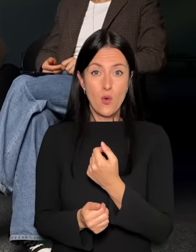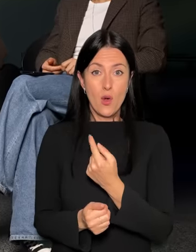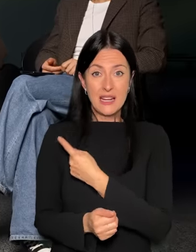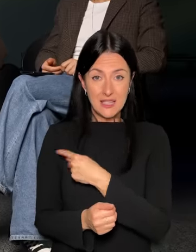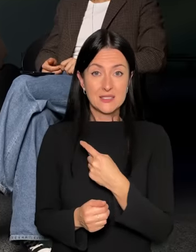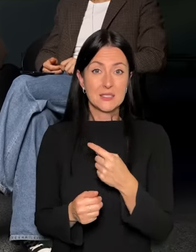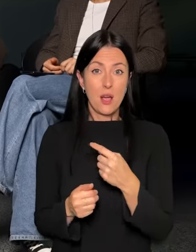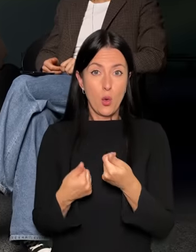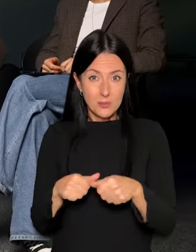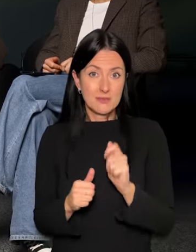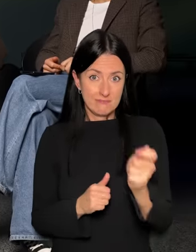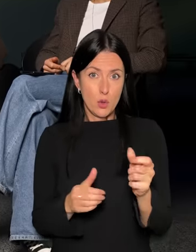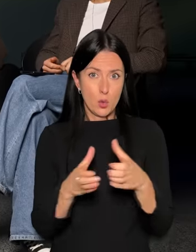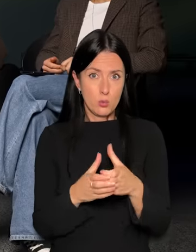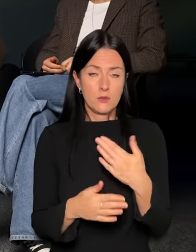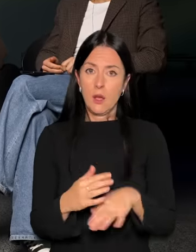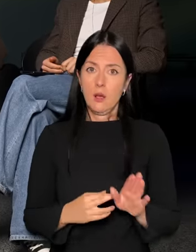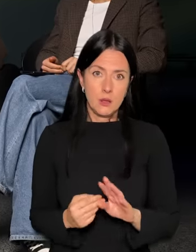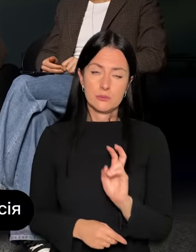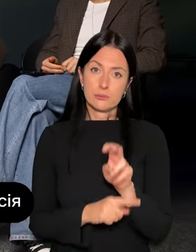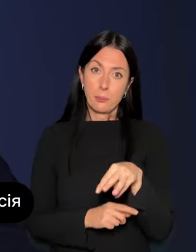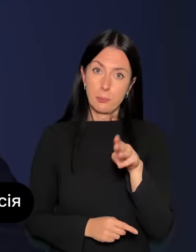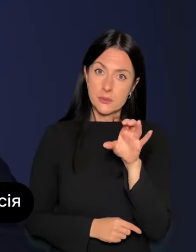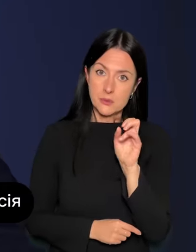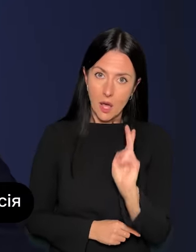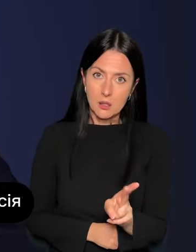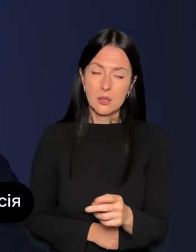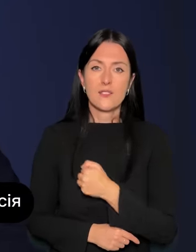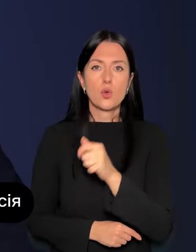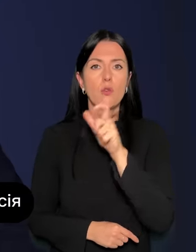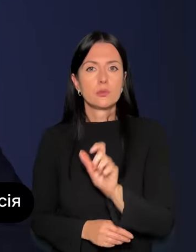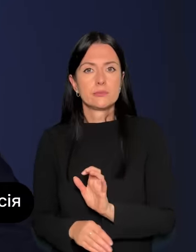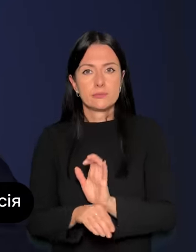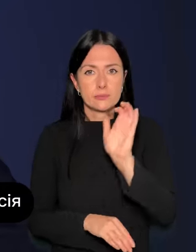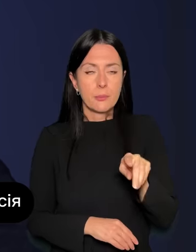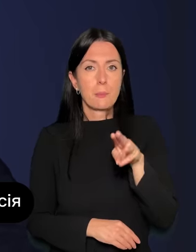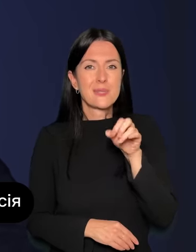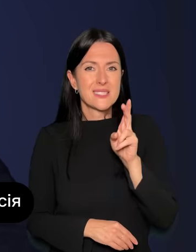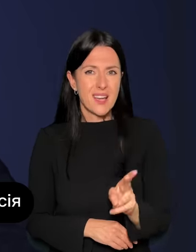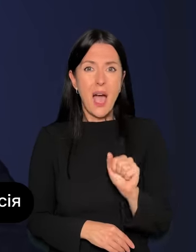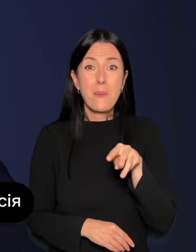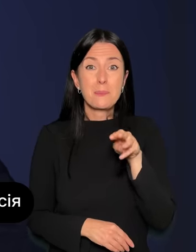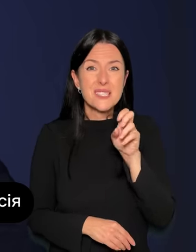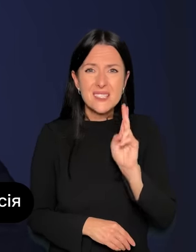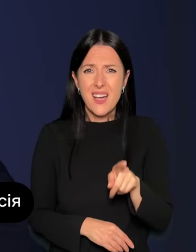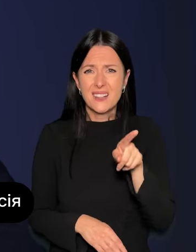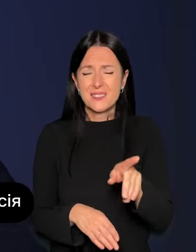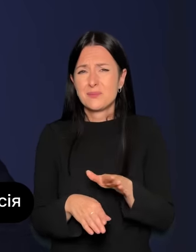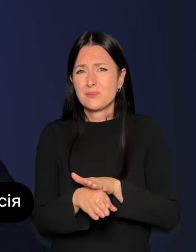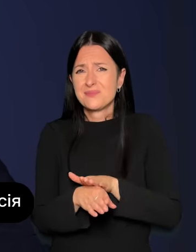the military medical commission assigns a disability group, but no, they do the Expert Medical Committee (EMC) send military people to the MSEC (Medical and Social Expert Commission), and the MSEC (Medical and Social Expert Commission) is an absolutely,